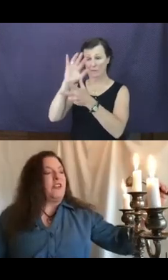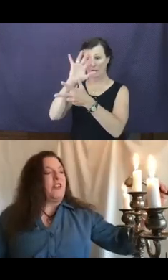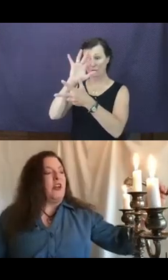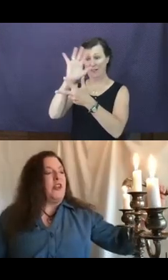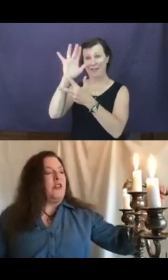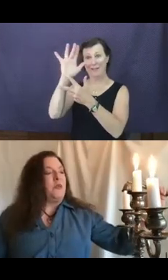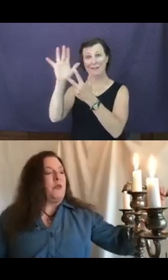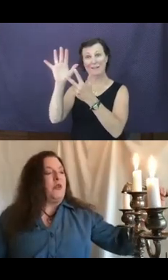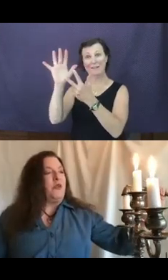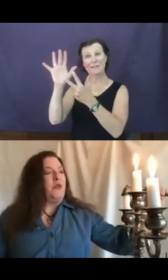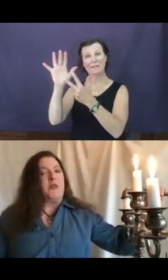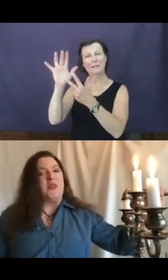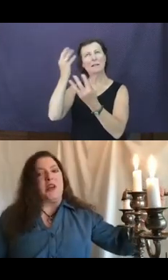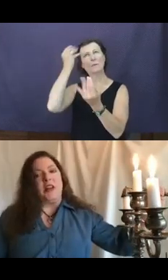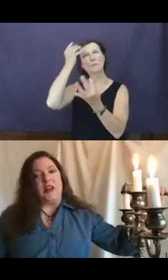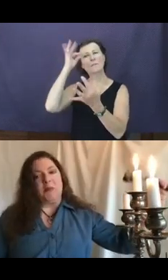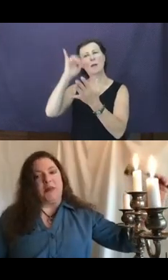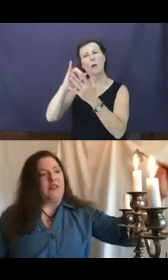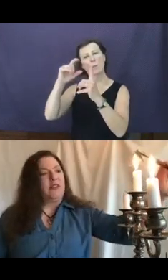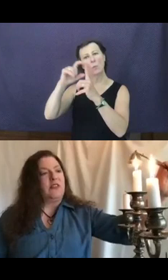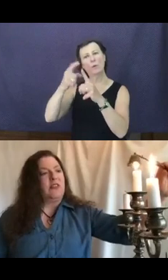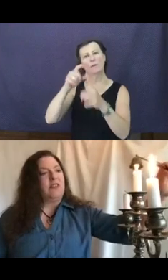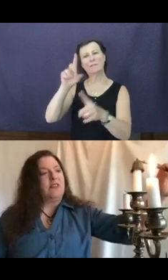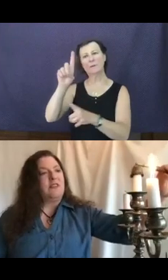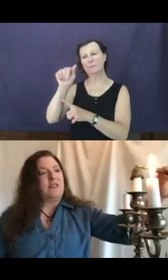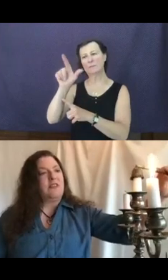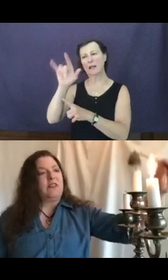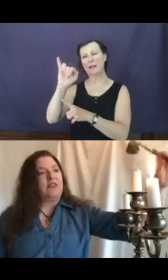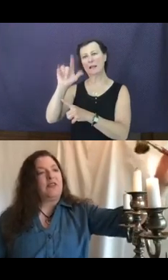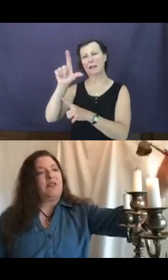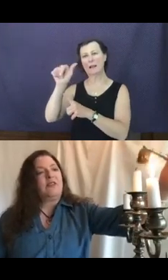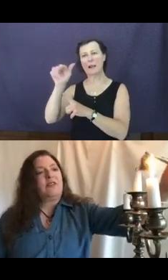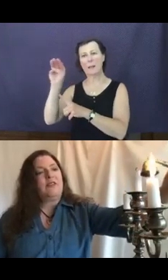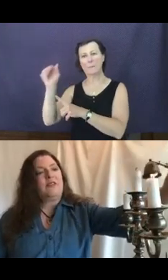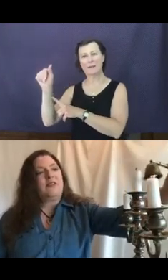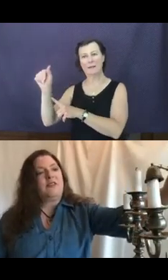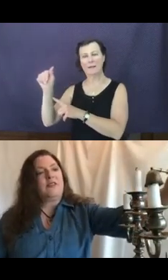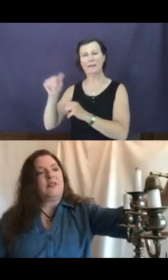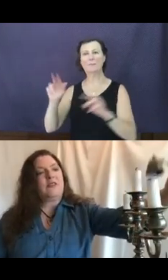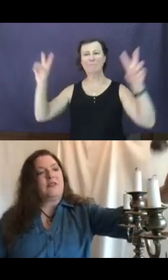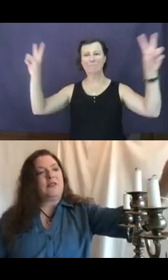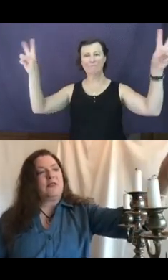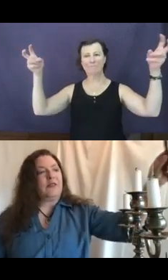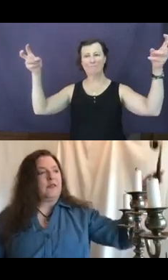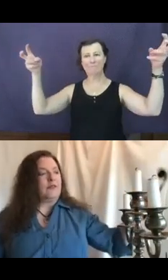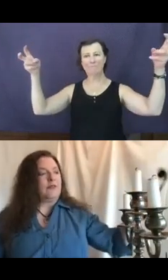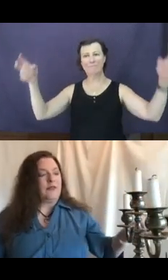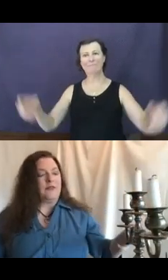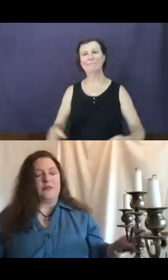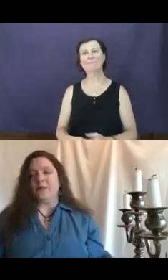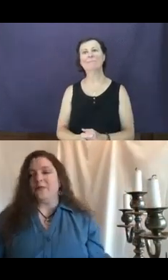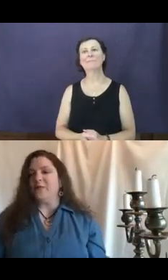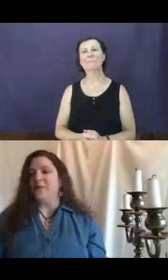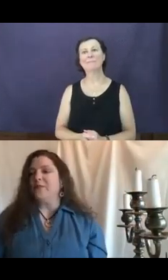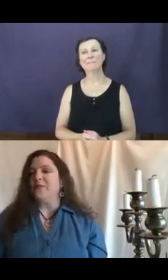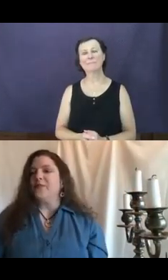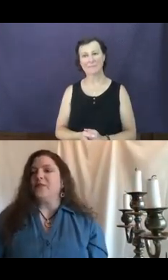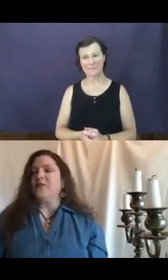on these words from the Dalai Lama: